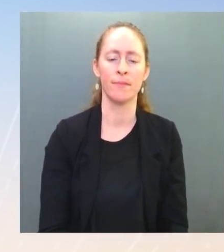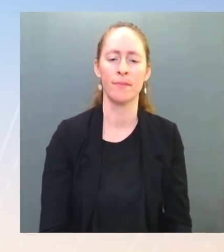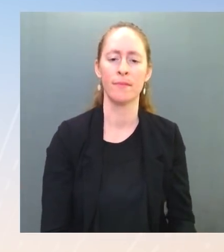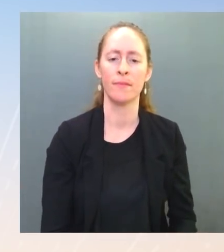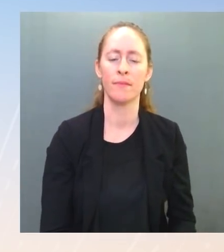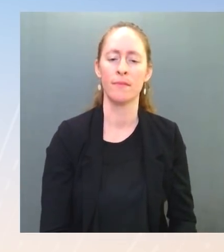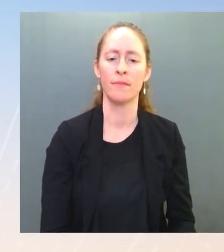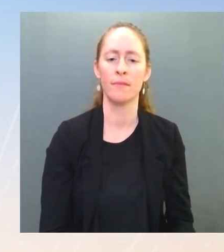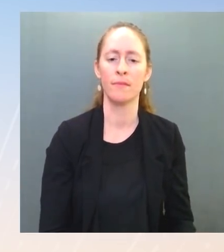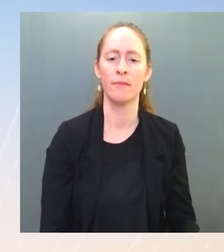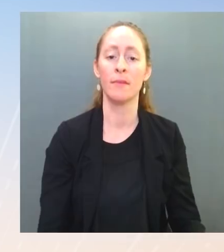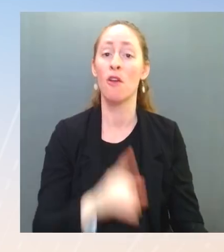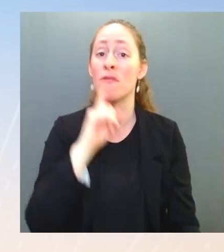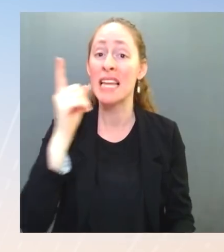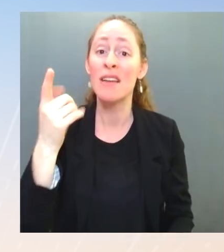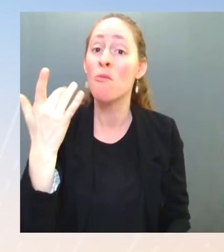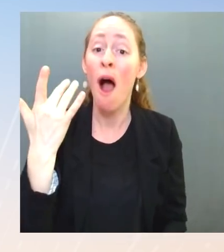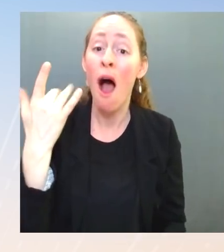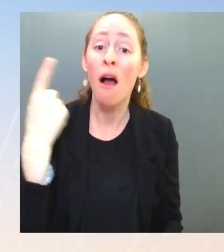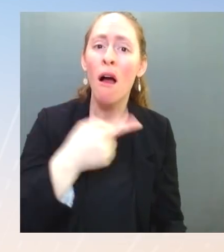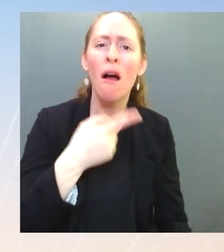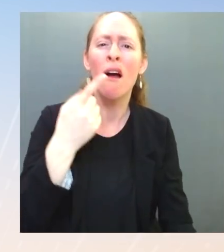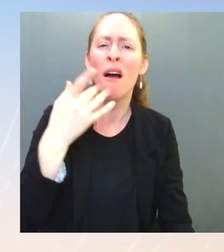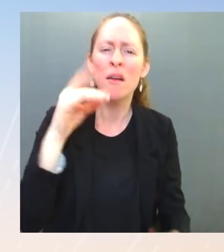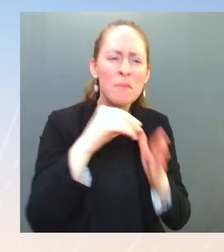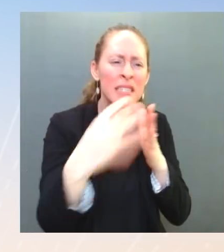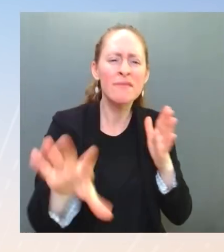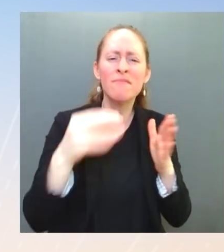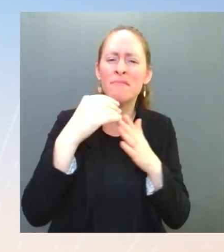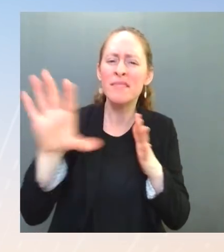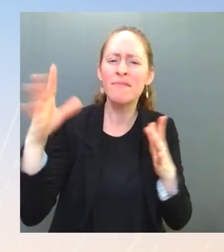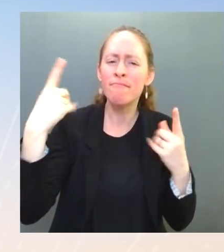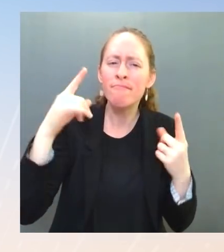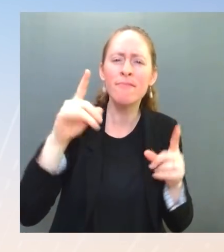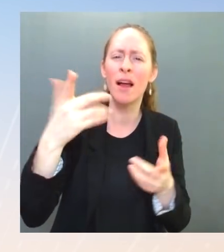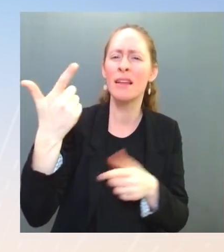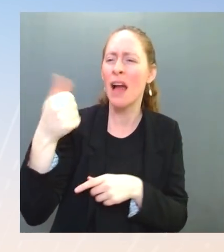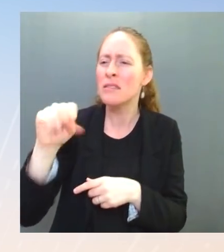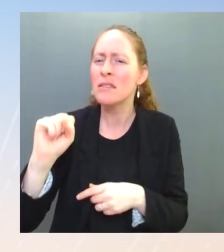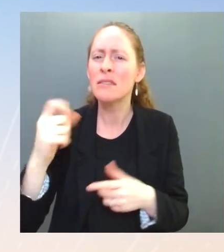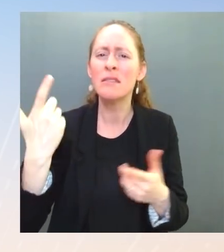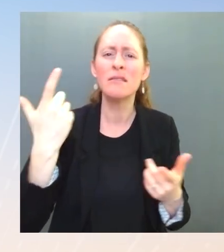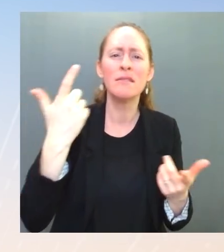gas prices, we expect that to continue to reflect what we've seen the increases